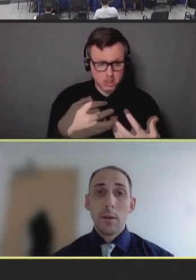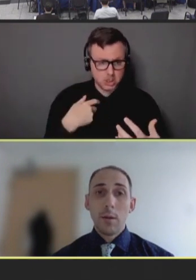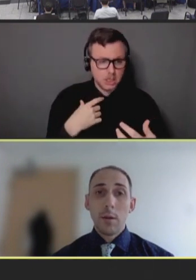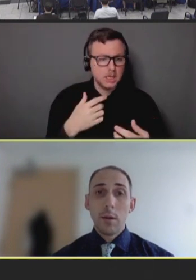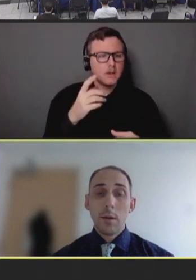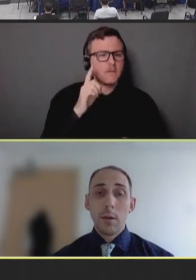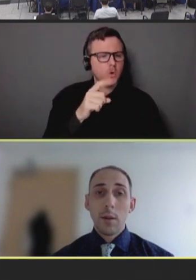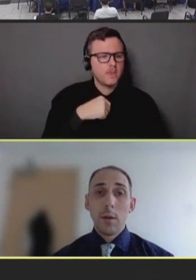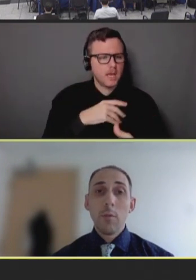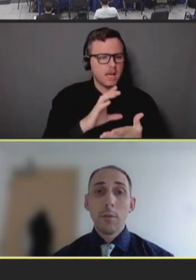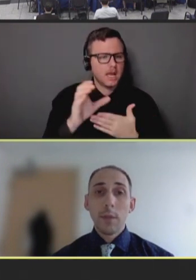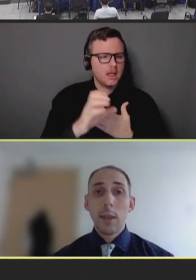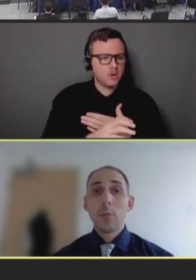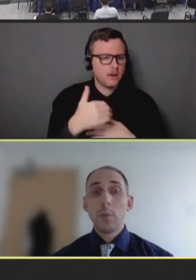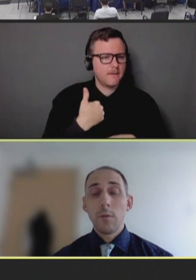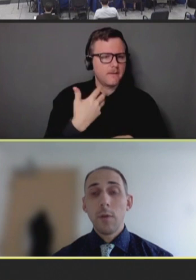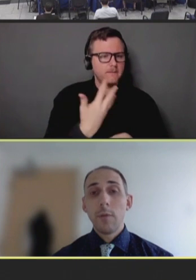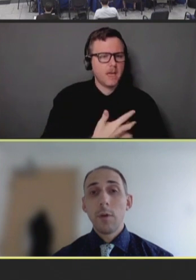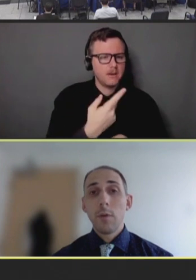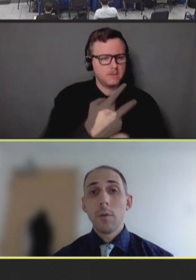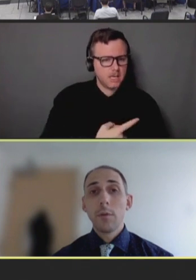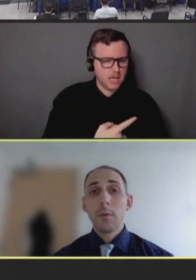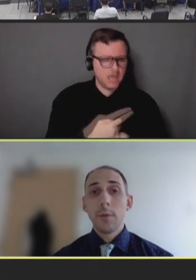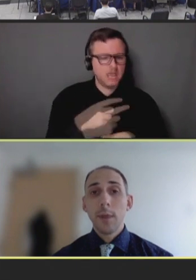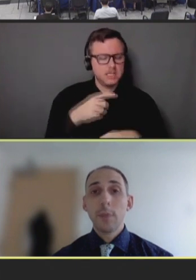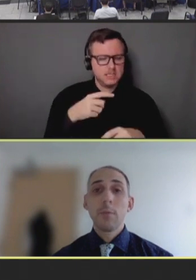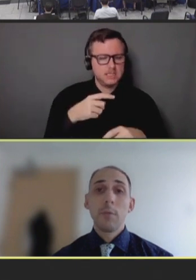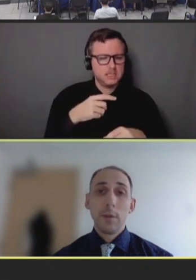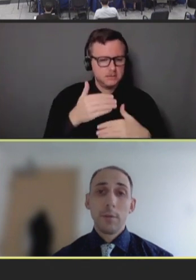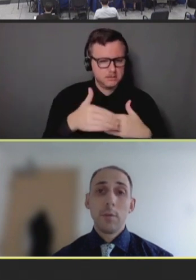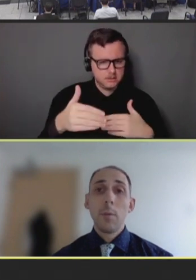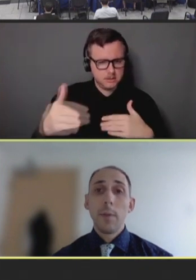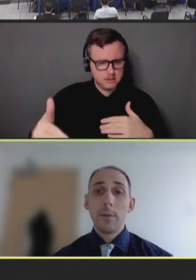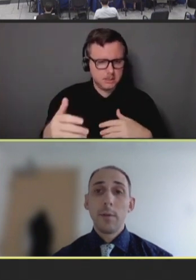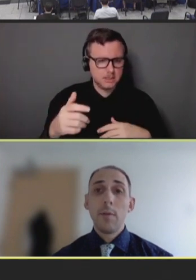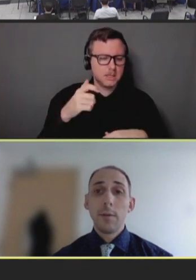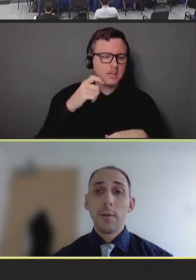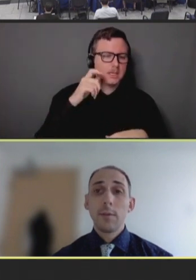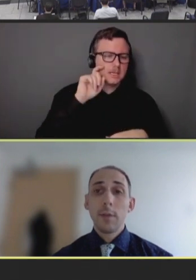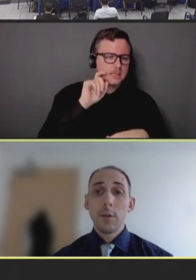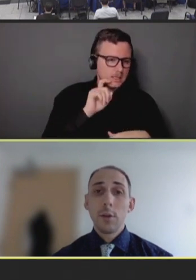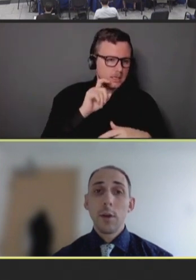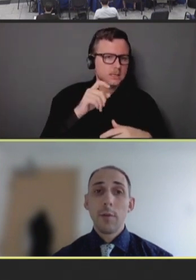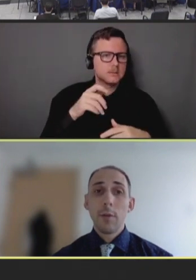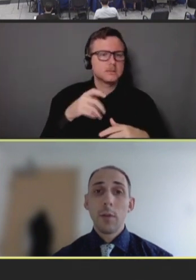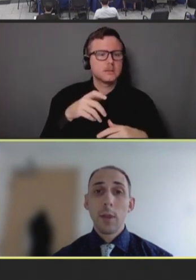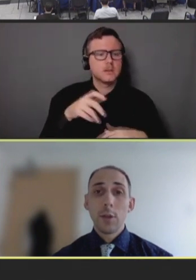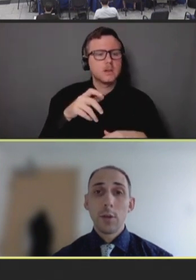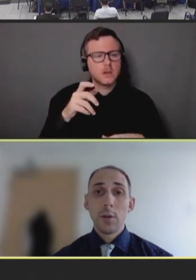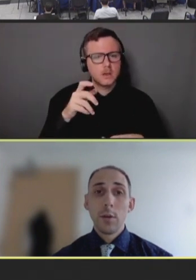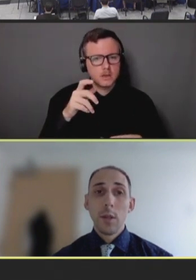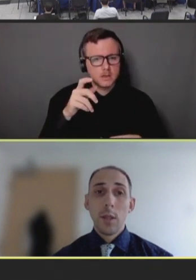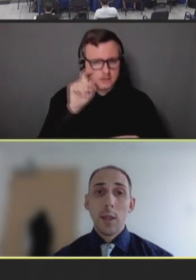age within five-year intervals, sex, race, urbanicity of residence and geographic location.